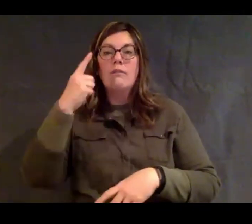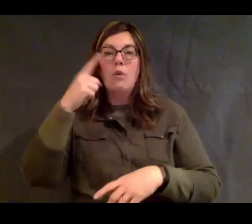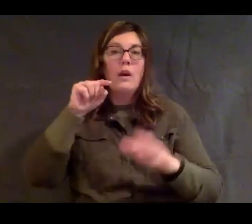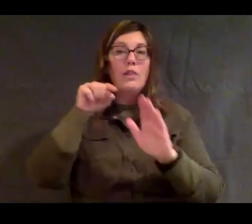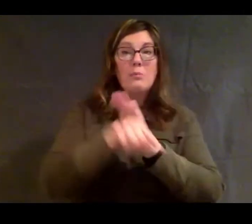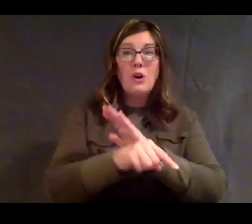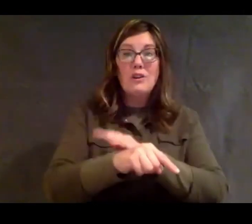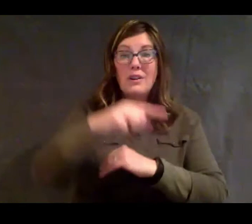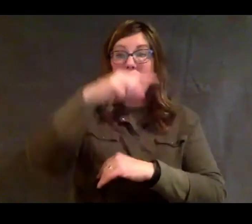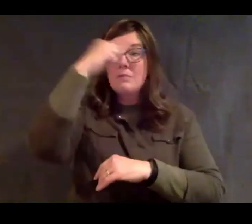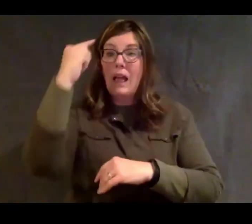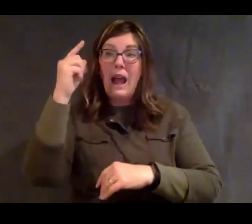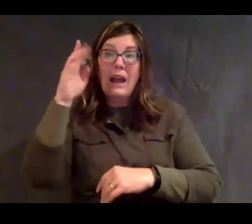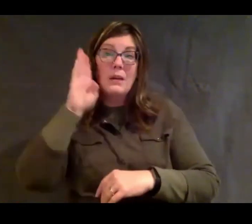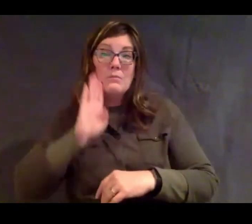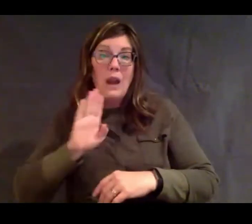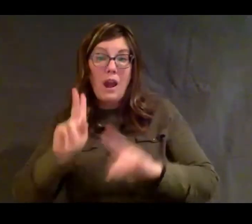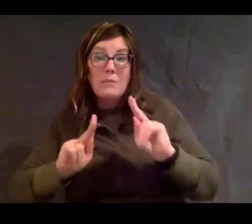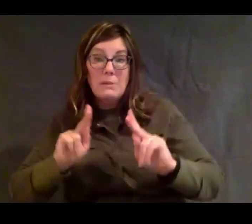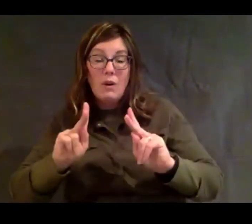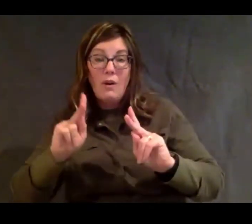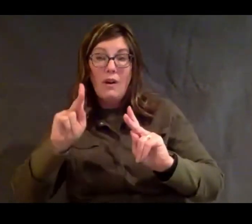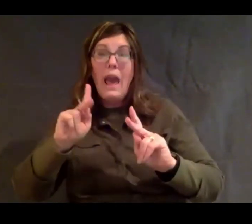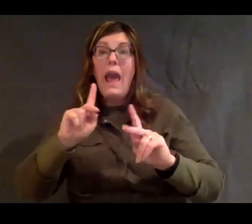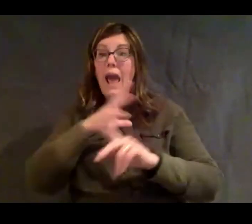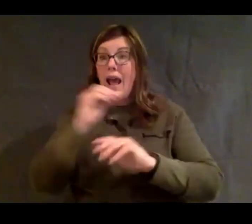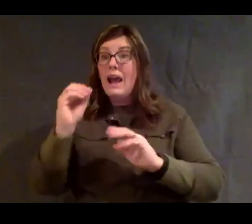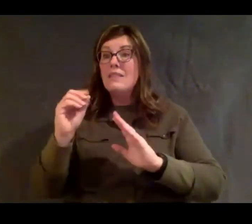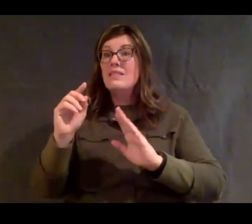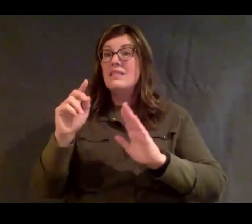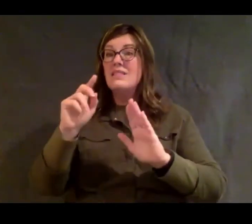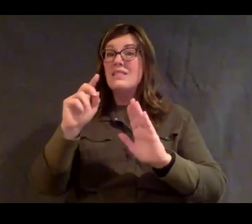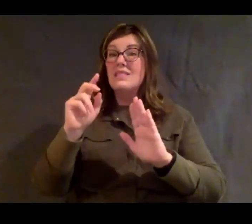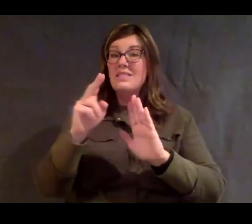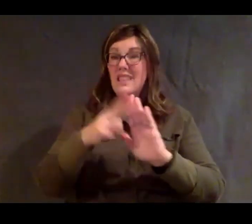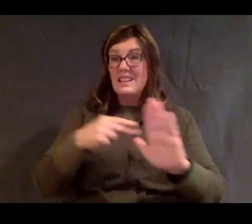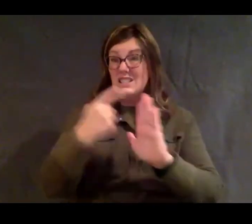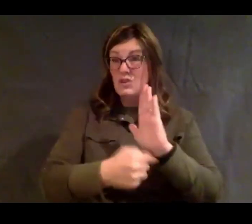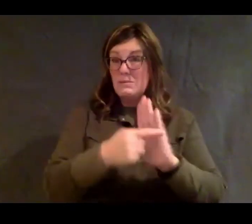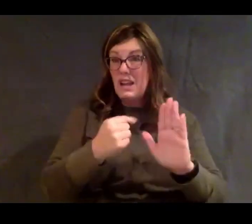happening across the board we're done talking about it we want to do something about it and